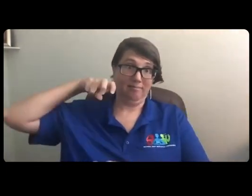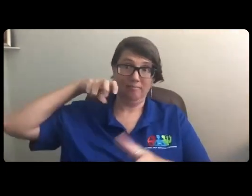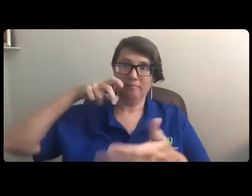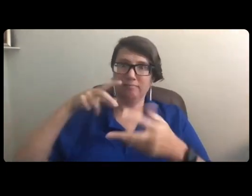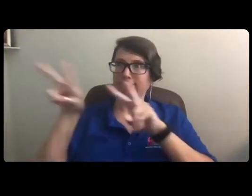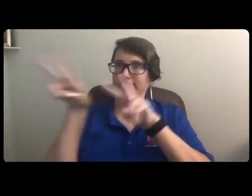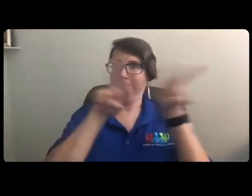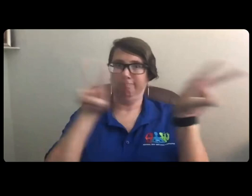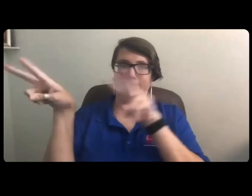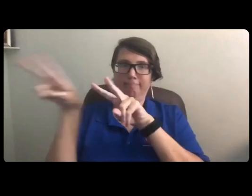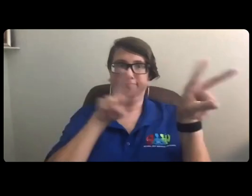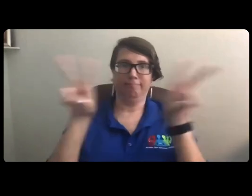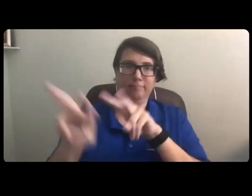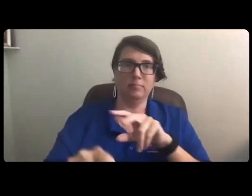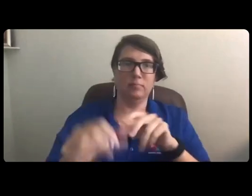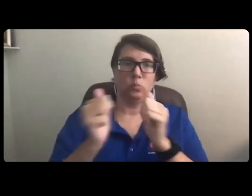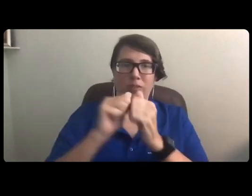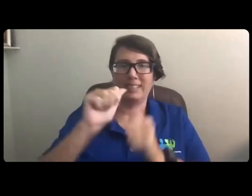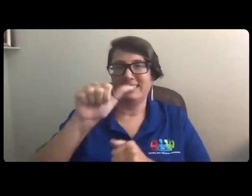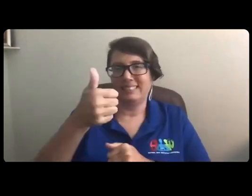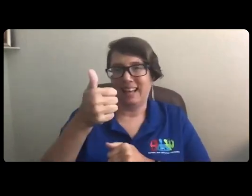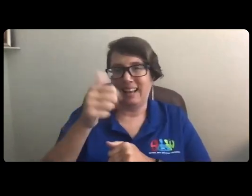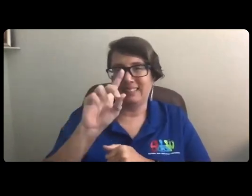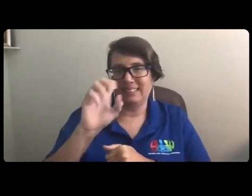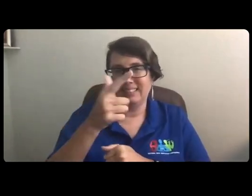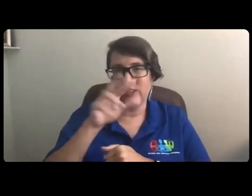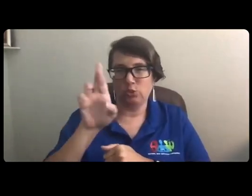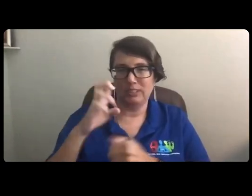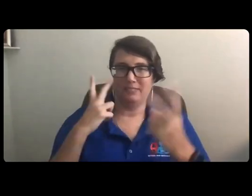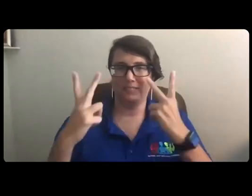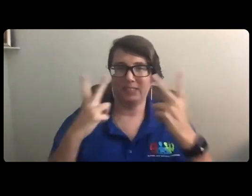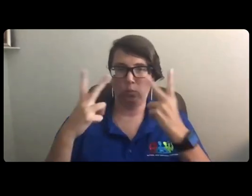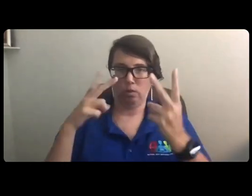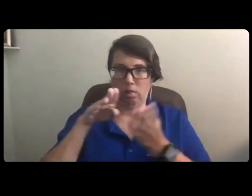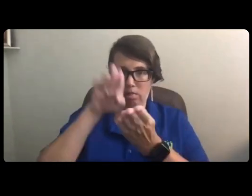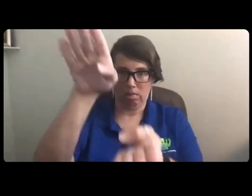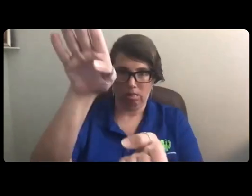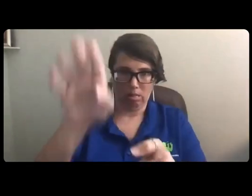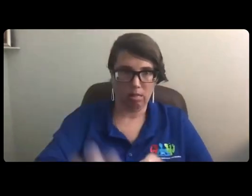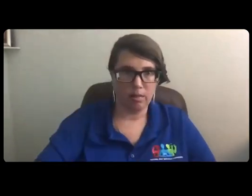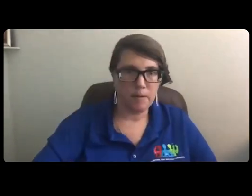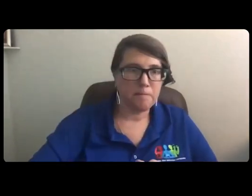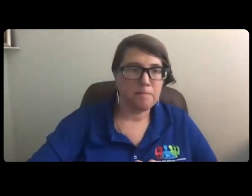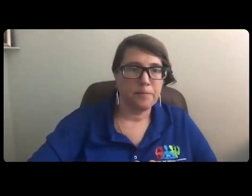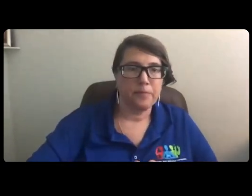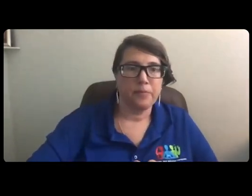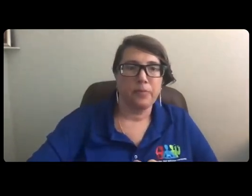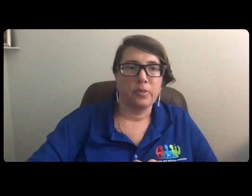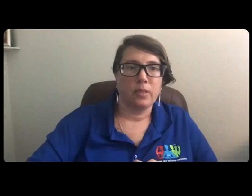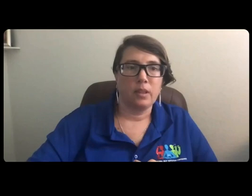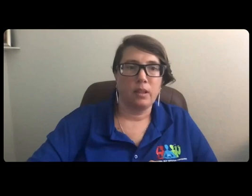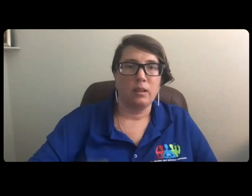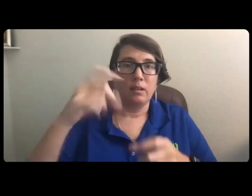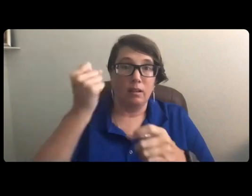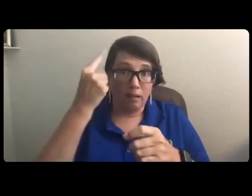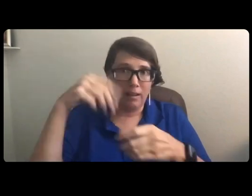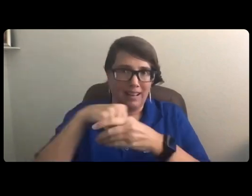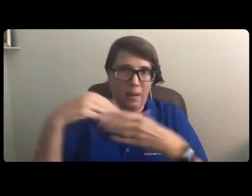the room to enable them to get more of that visual field of view open to them.